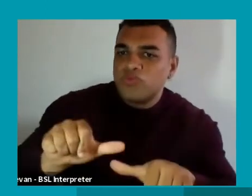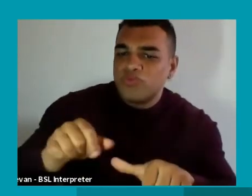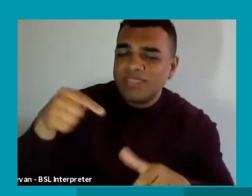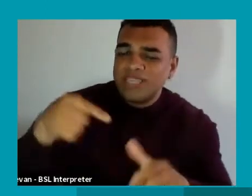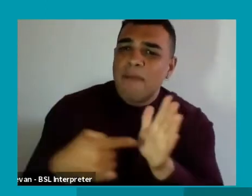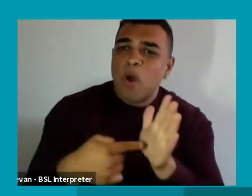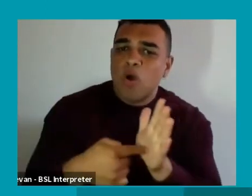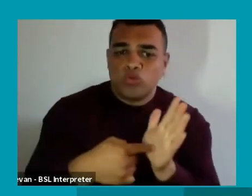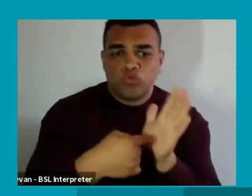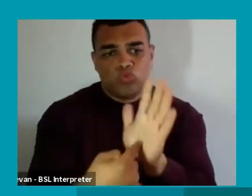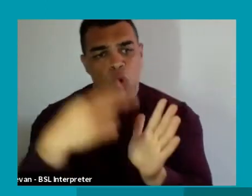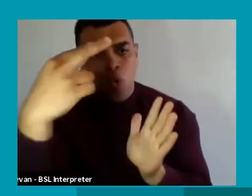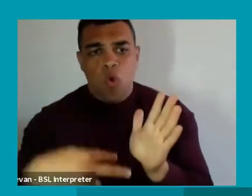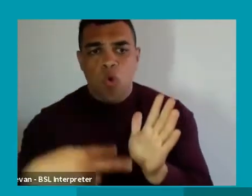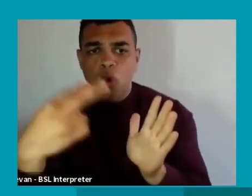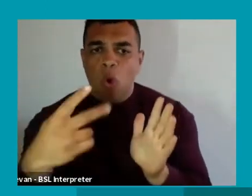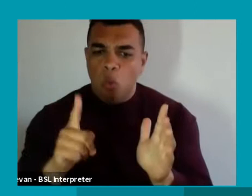think and what you deliver. Toby next slide please.